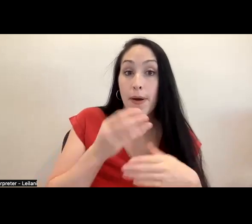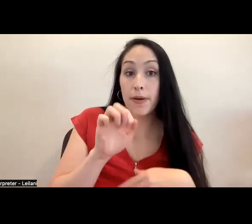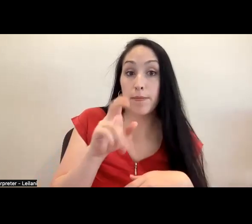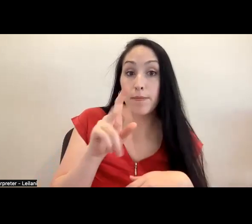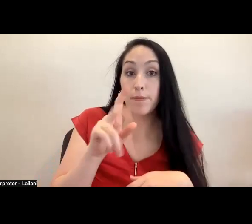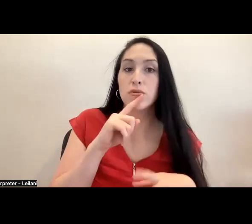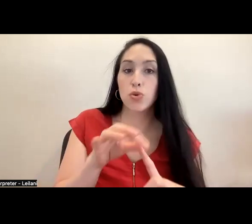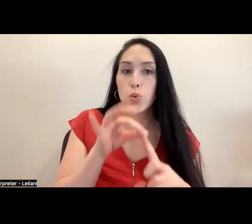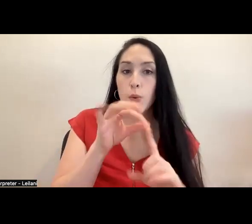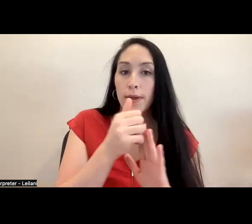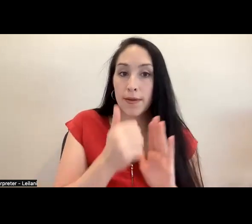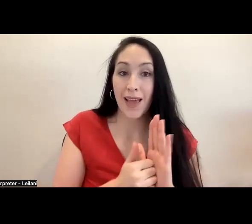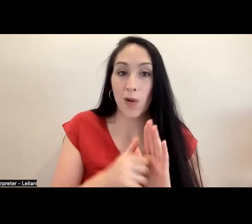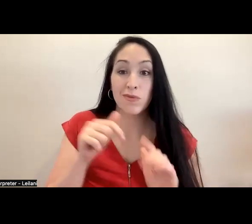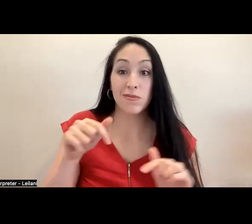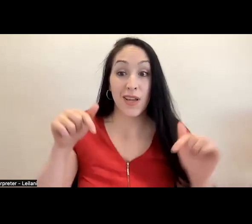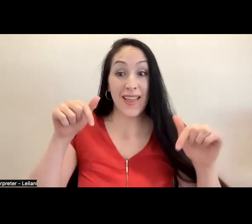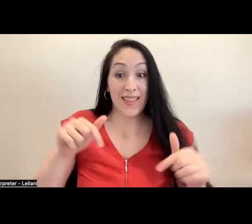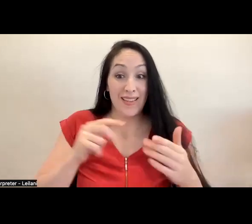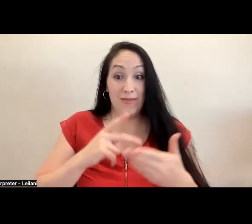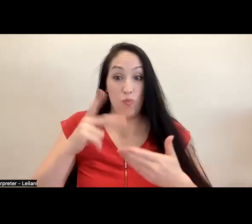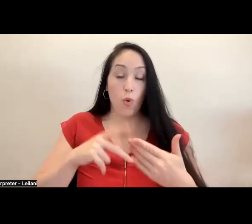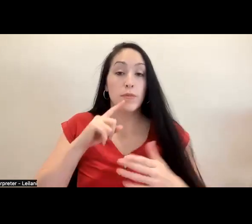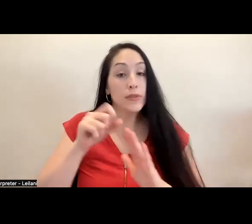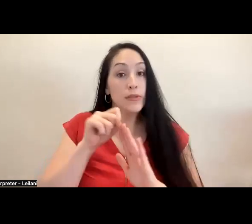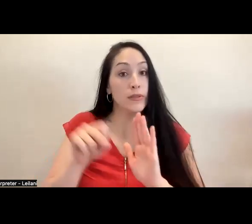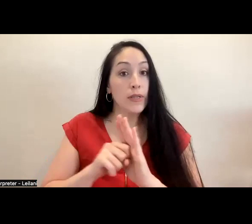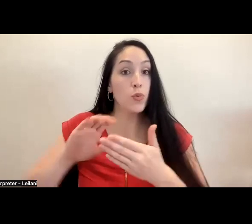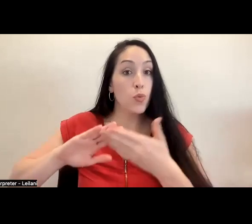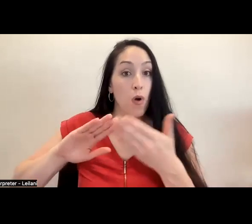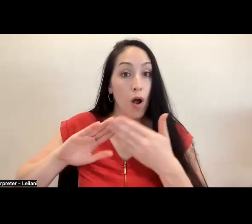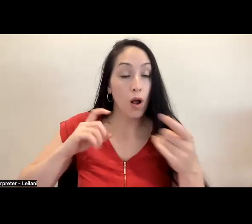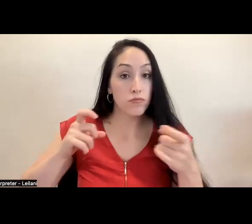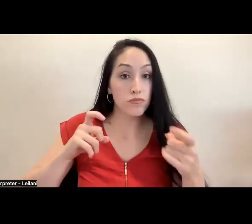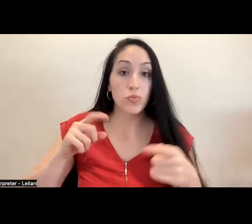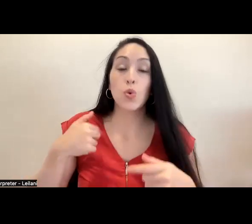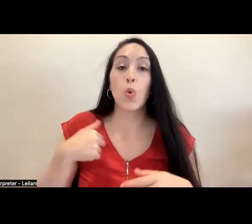one product, we're actually able to offer you the state of Florida's money market account.